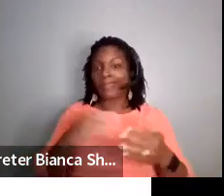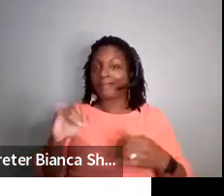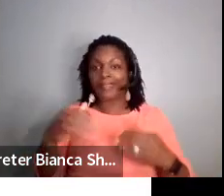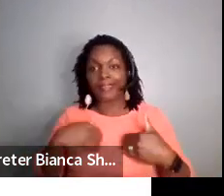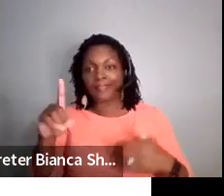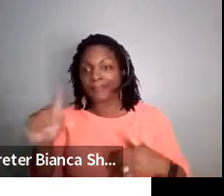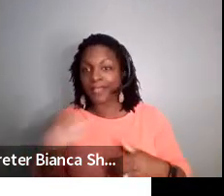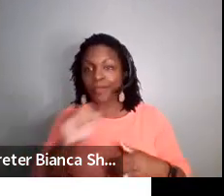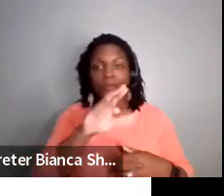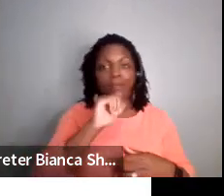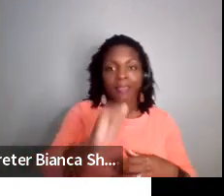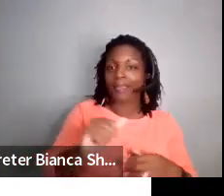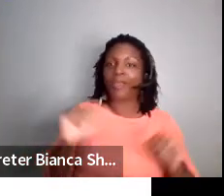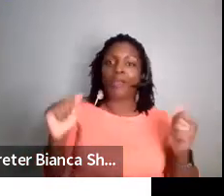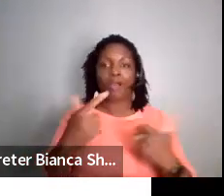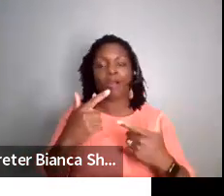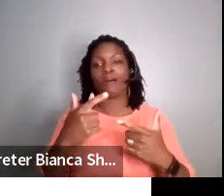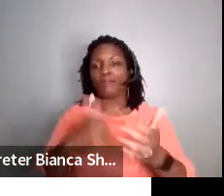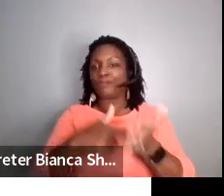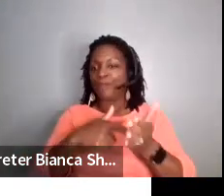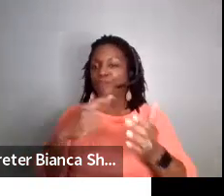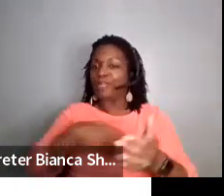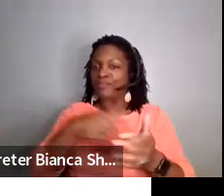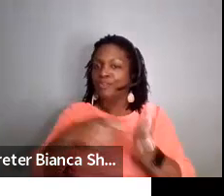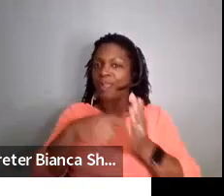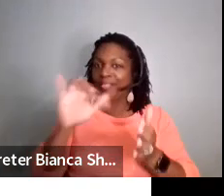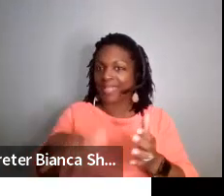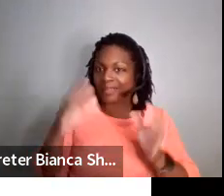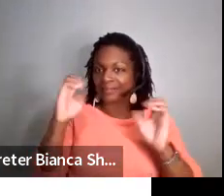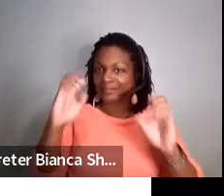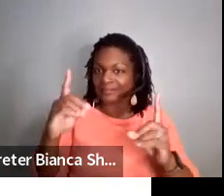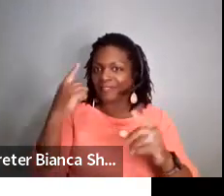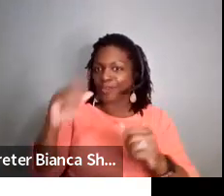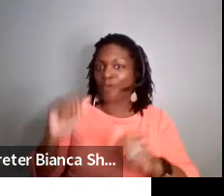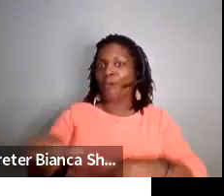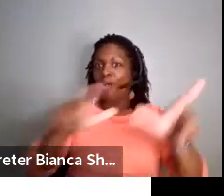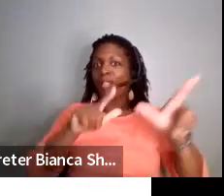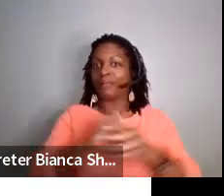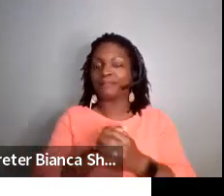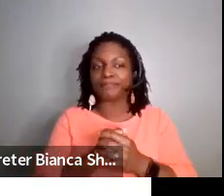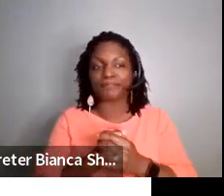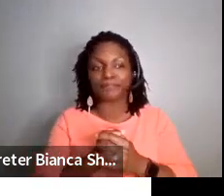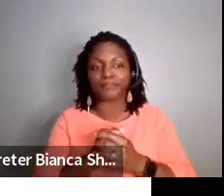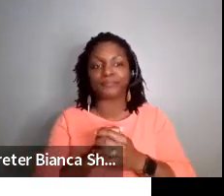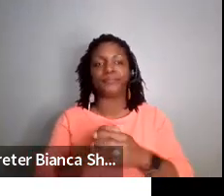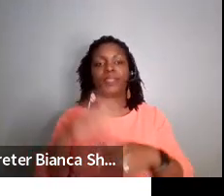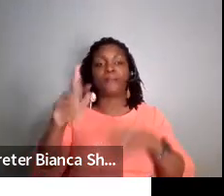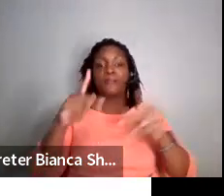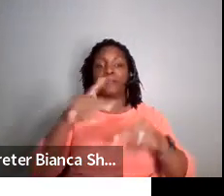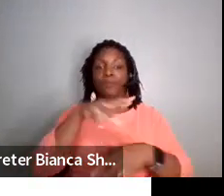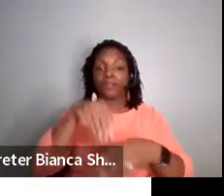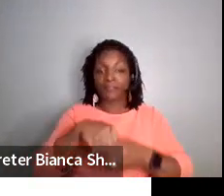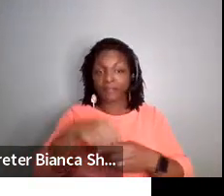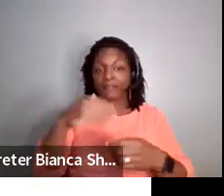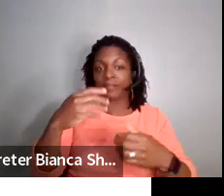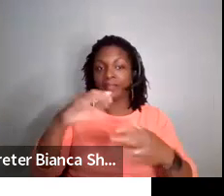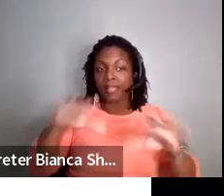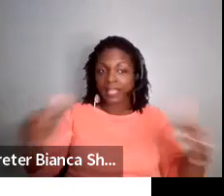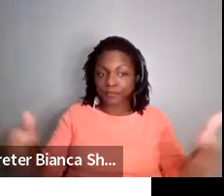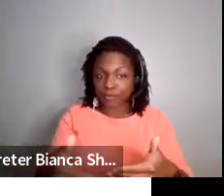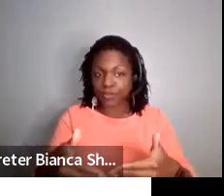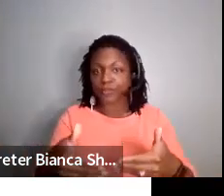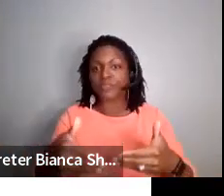So all these students, with disabilities, become the invisible population in classrooms and in the campus community.